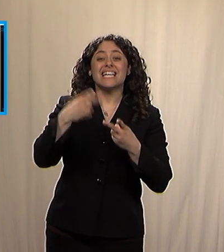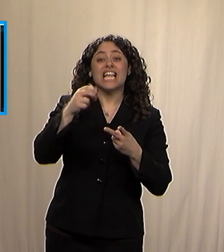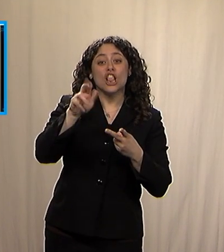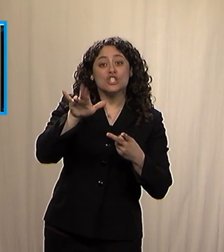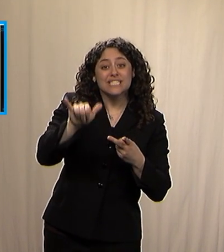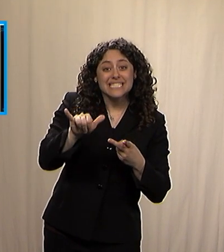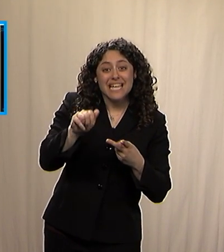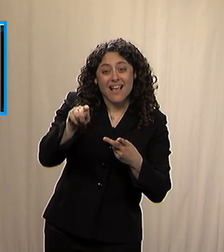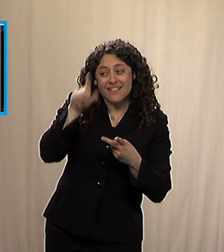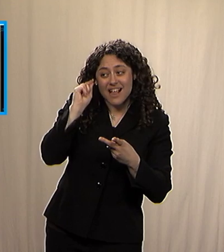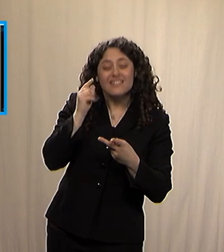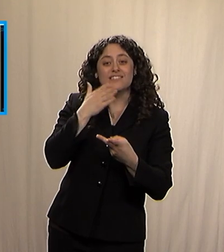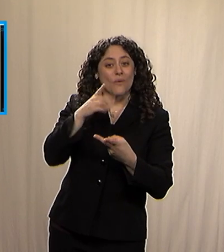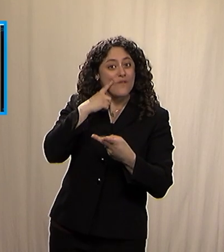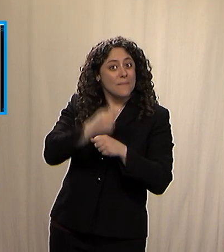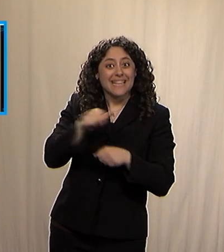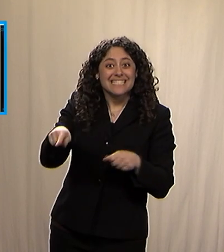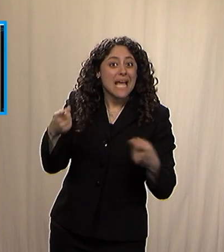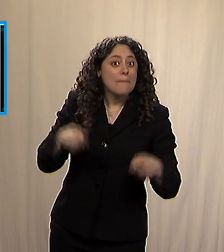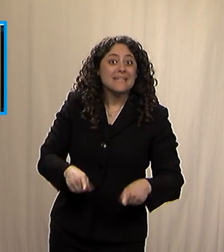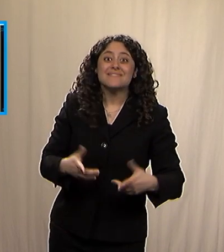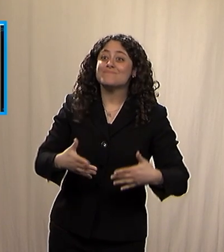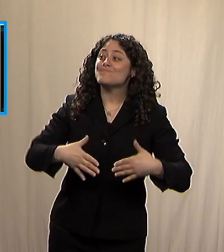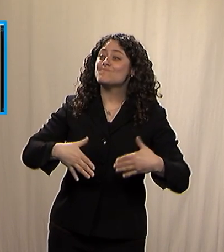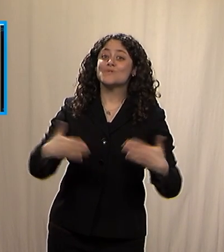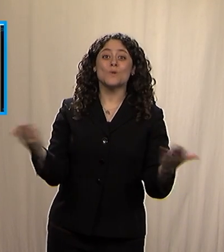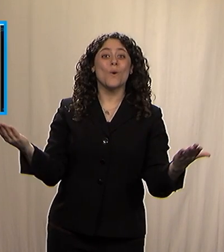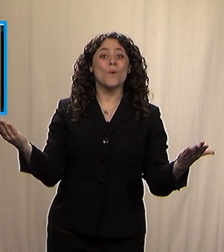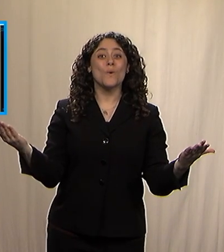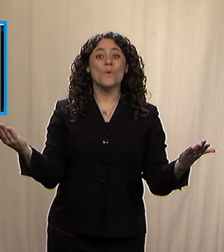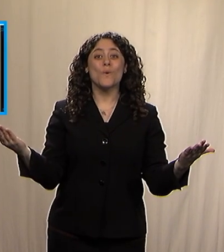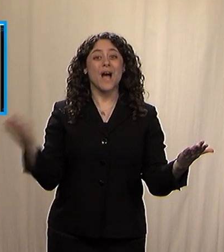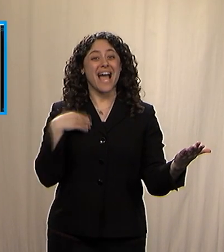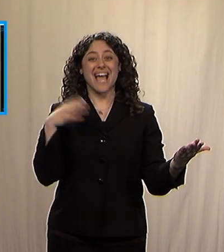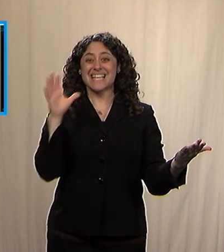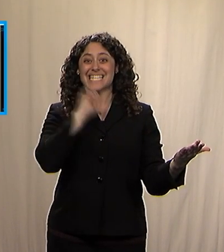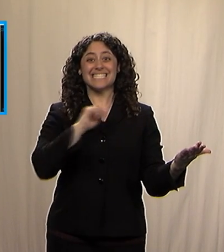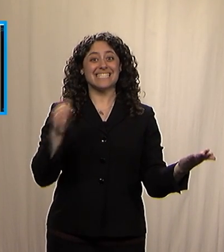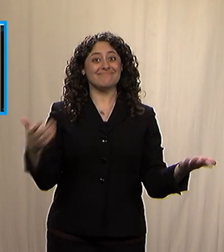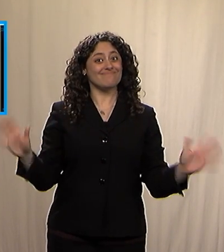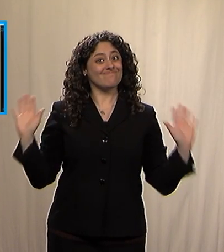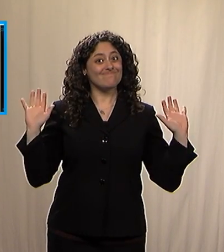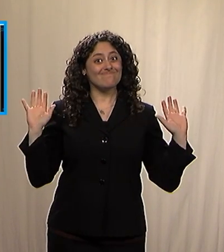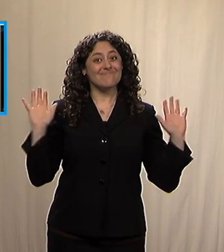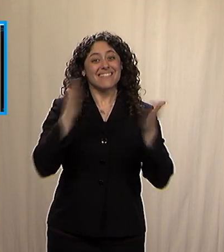And I guess that's it for me. Thanks everybody!